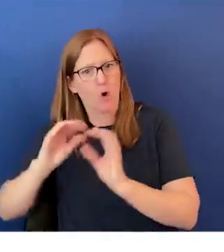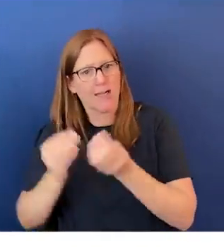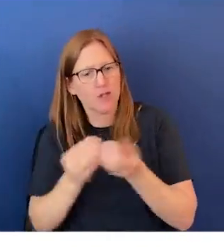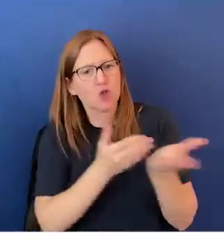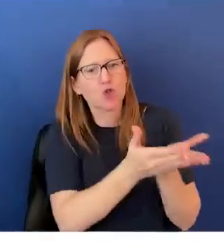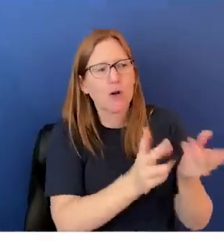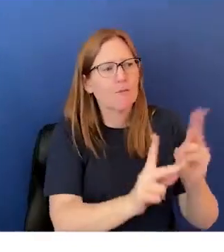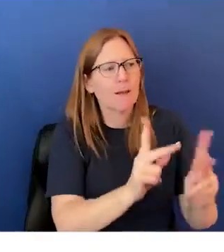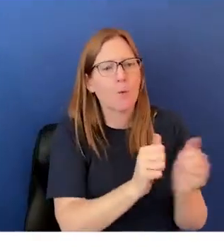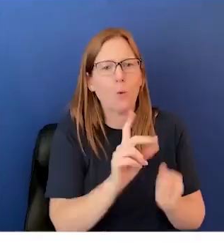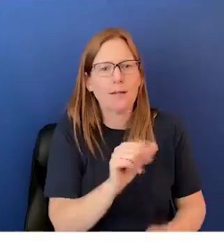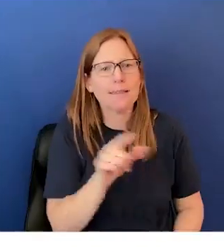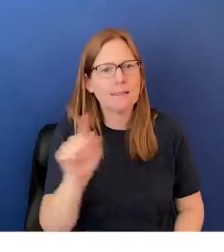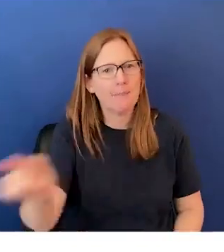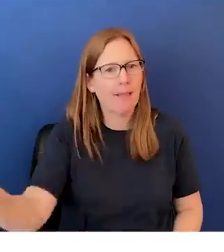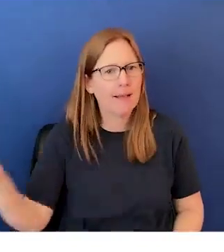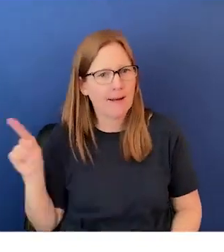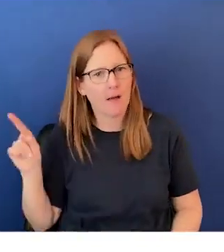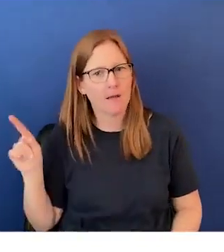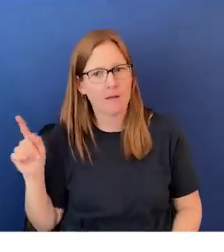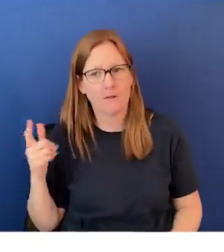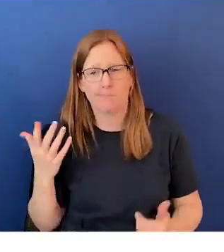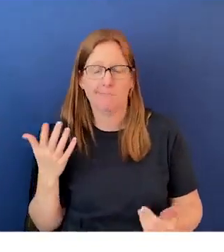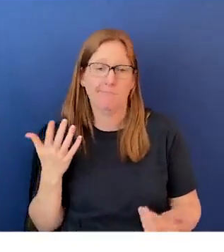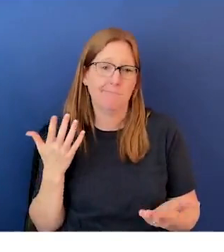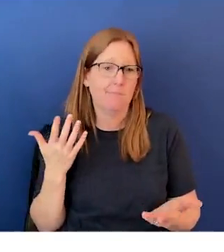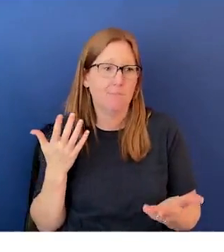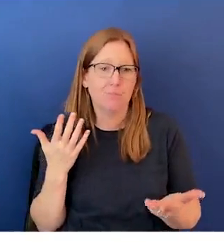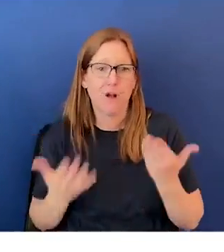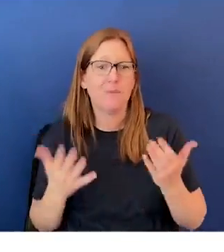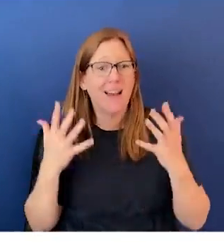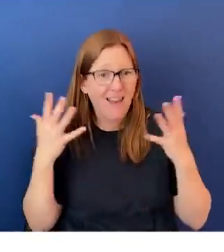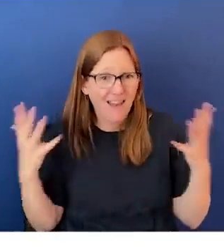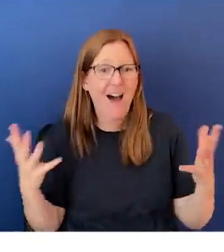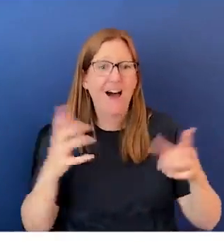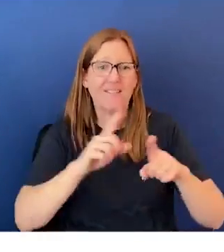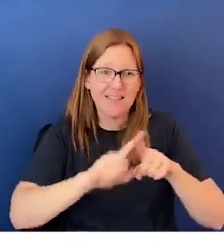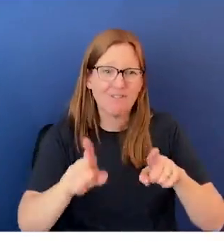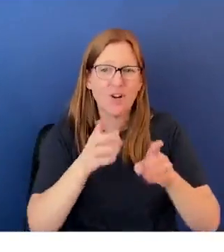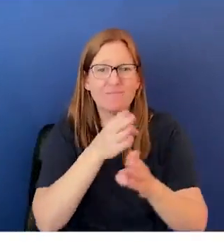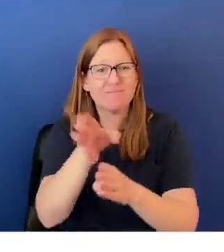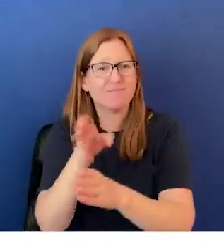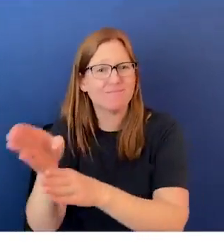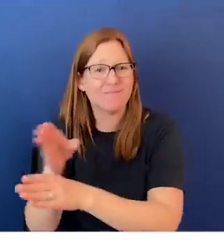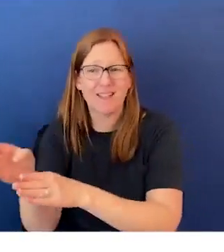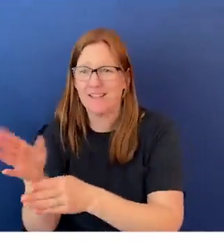So there's potentially, you know, a lot of avenues to be able to partner with different organizations through those networks.